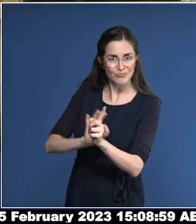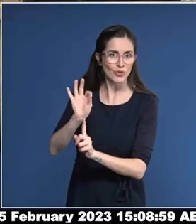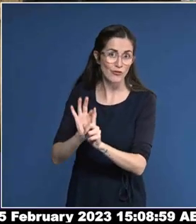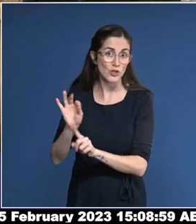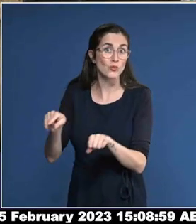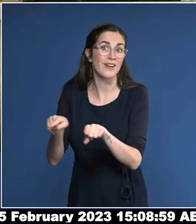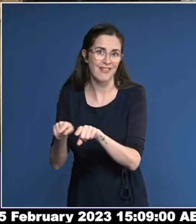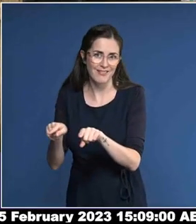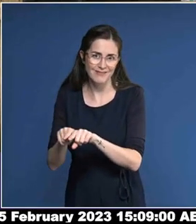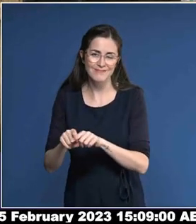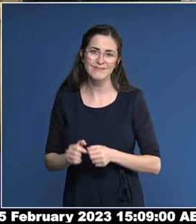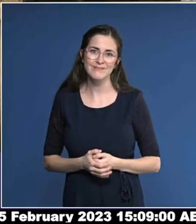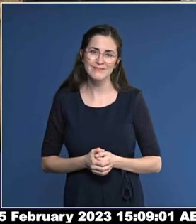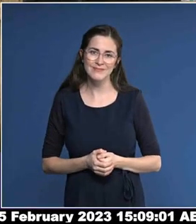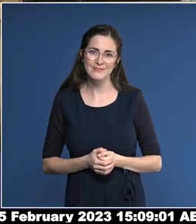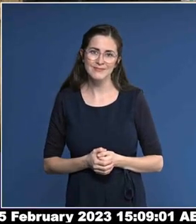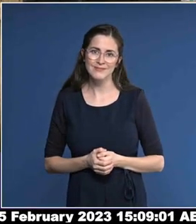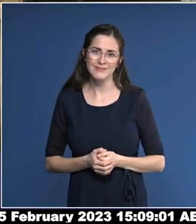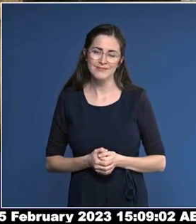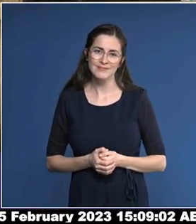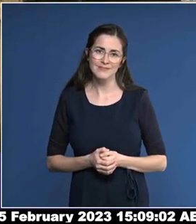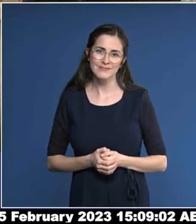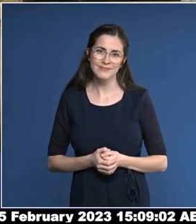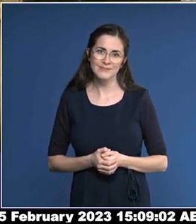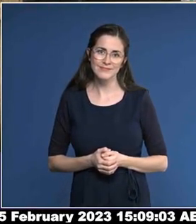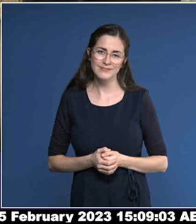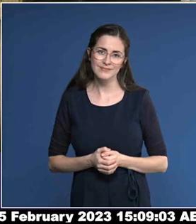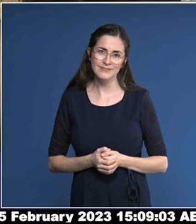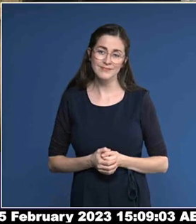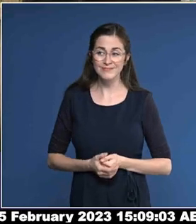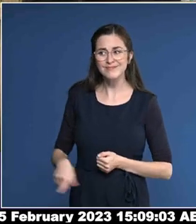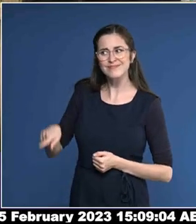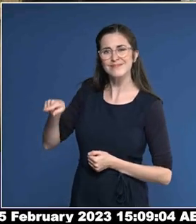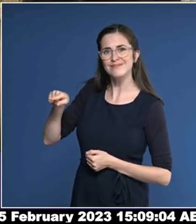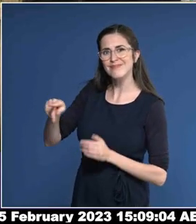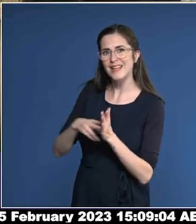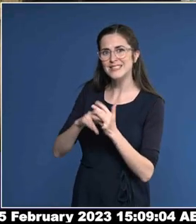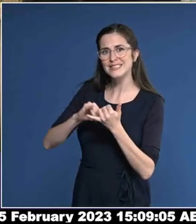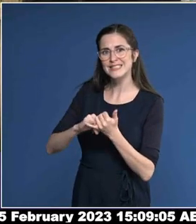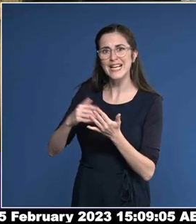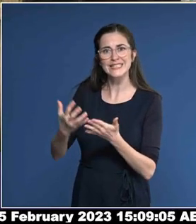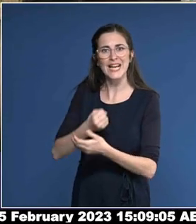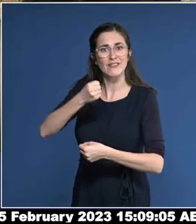You know, I think if there is one thing that I can talk about in relation to the Commission, it would actually be to operate as a national organisation, not state